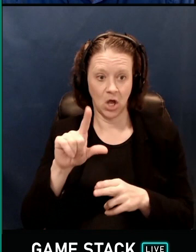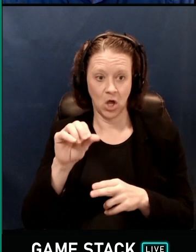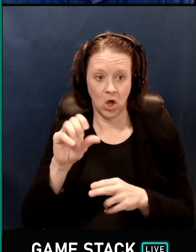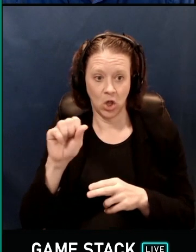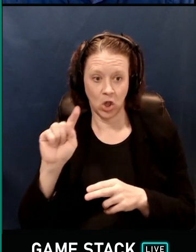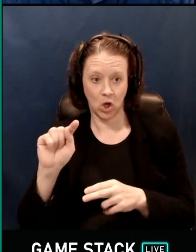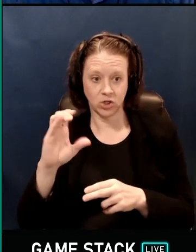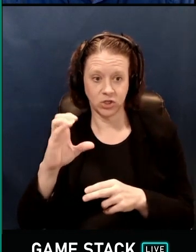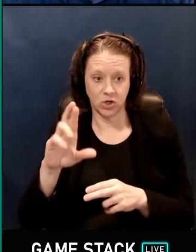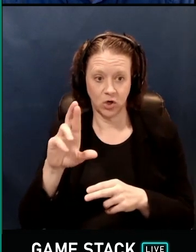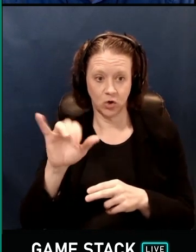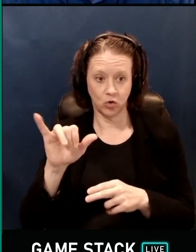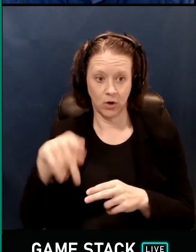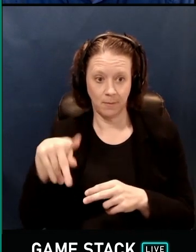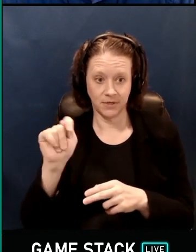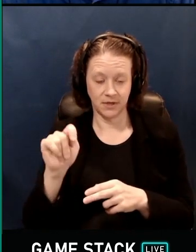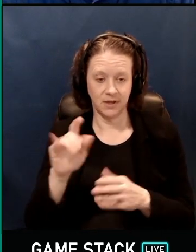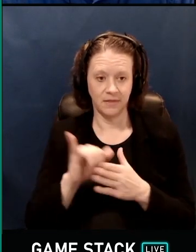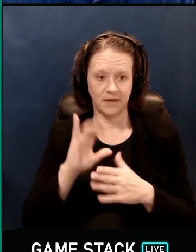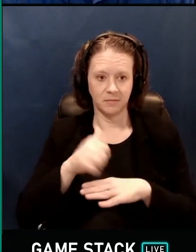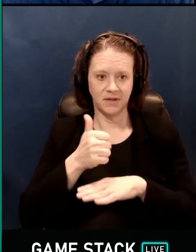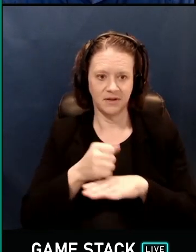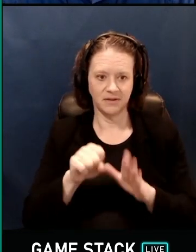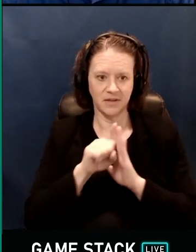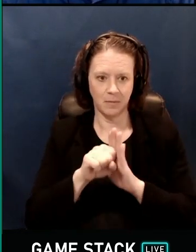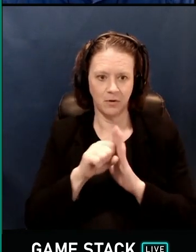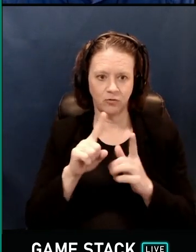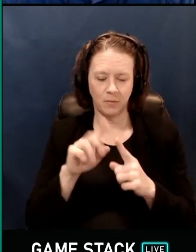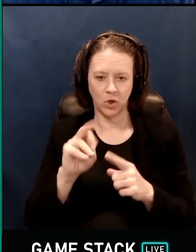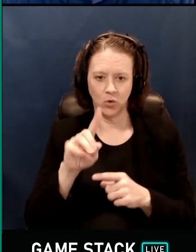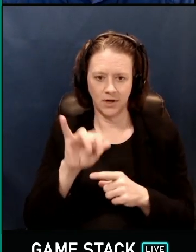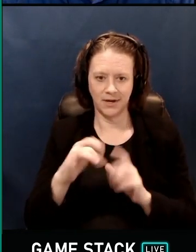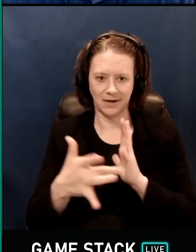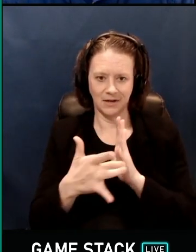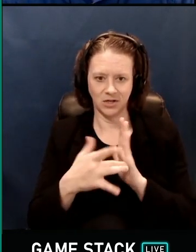sample from Unity Technologies, and hosted in GitHub.